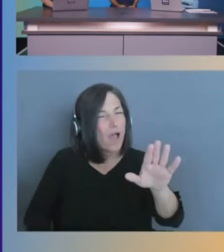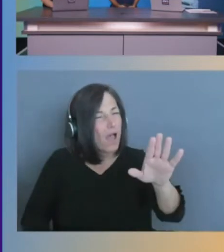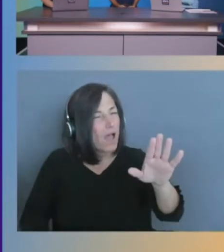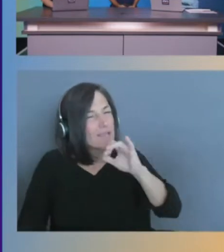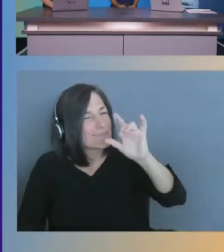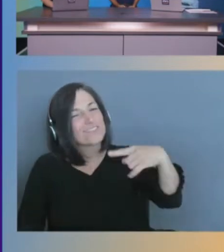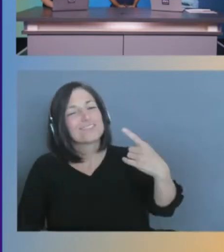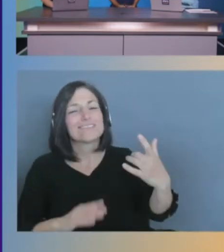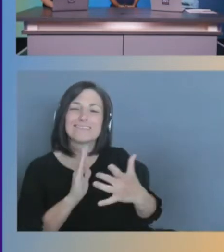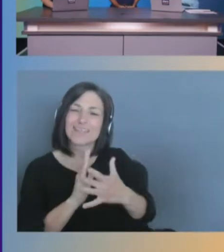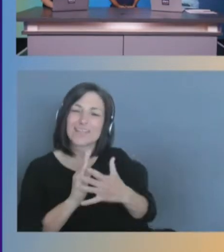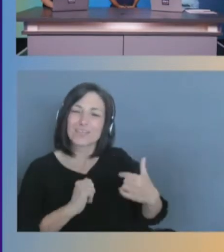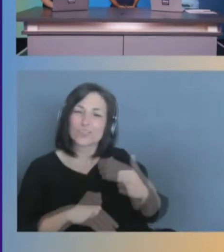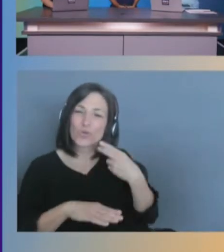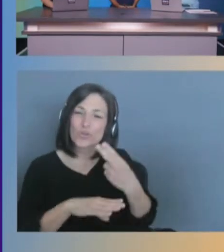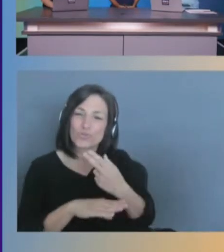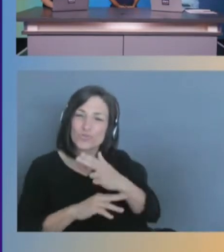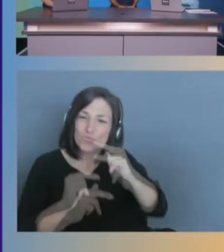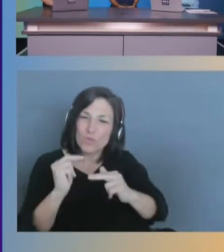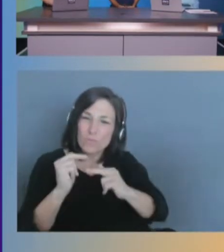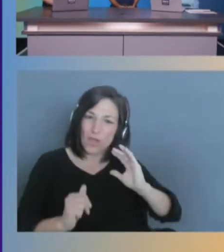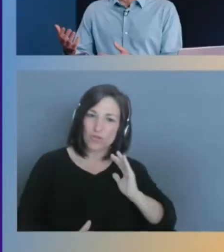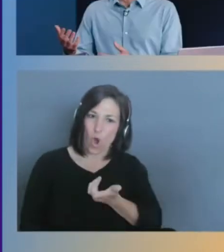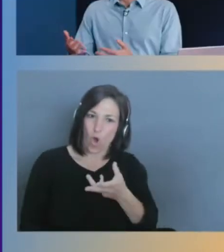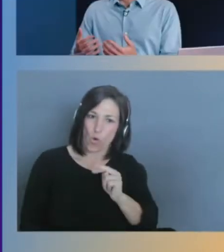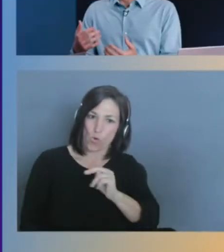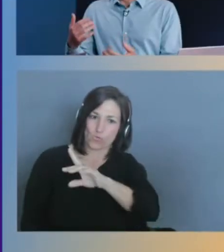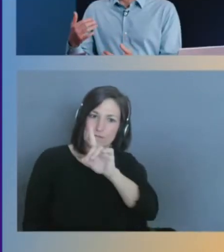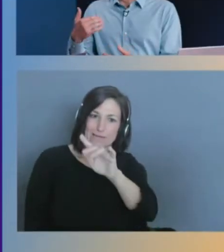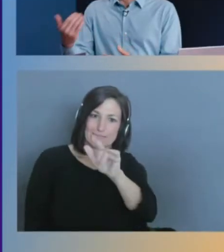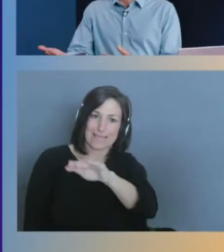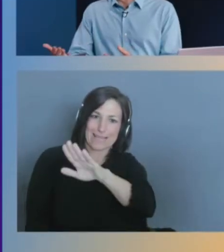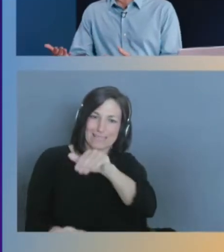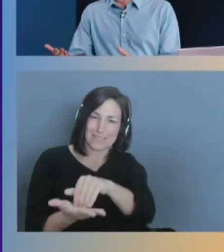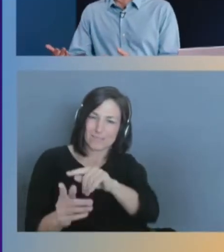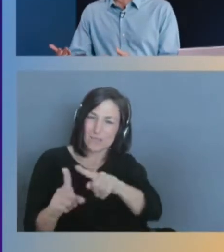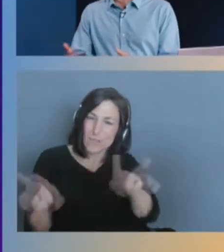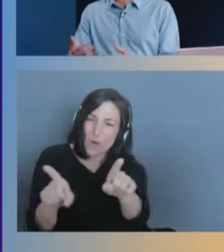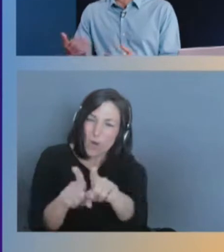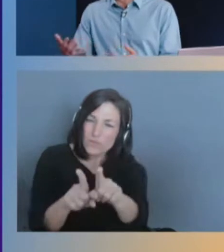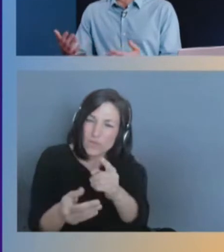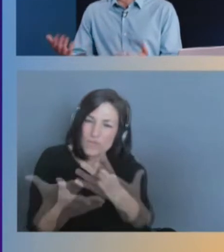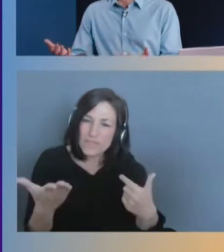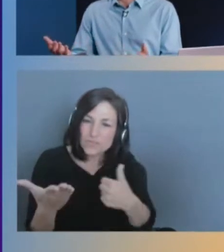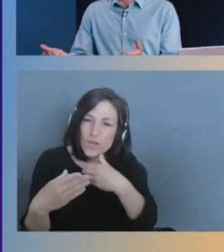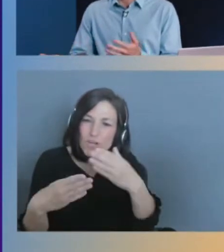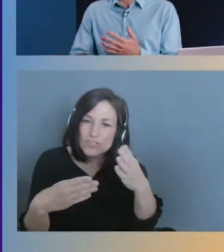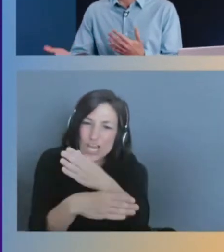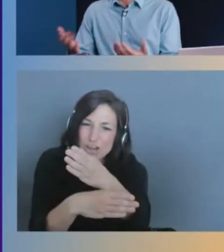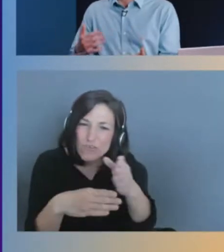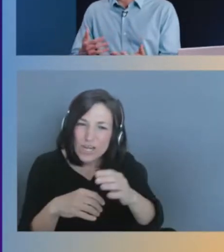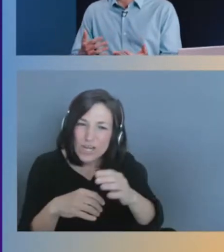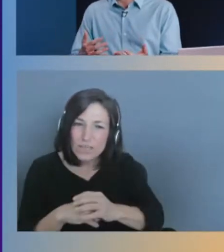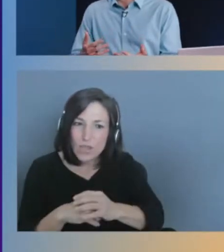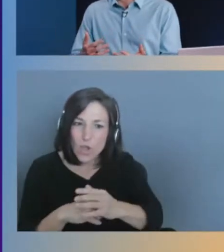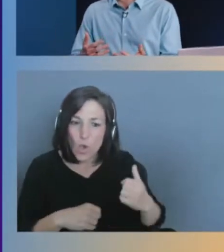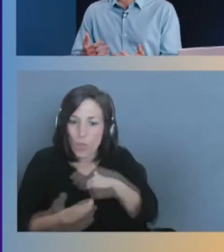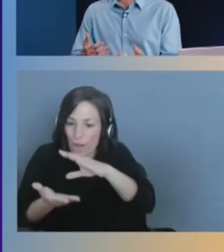to build our own data center, but it's also stuff that we're sharing. Our learnings on how we do this building and construction,